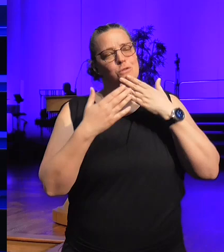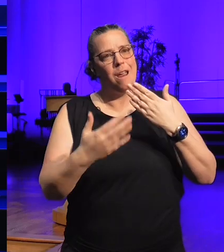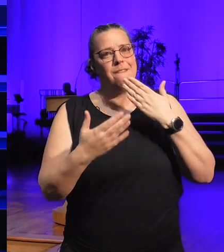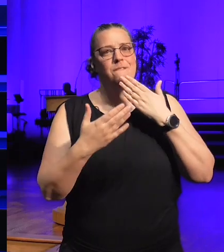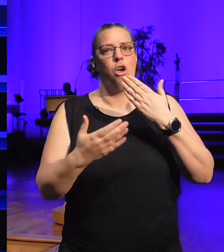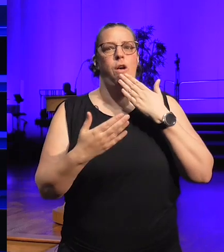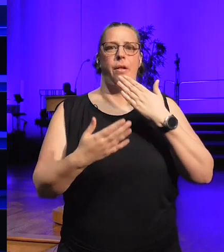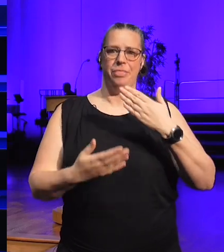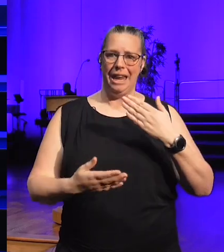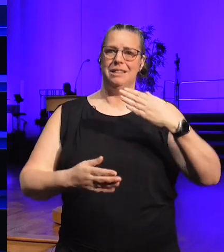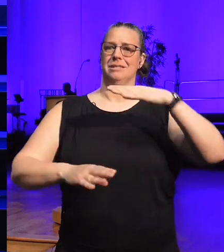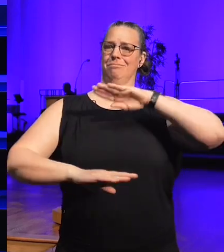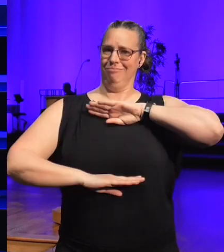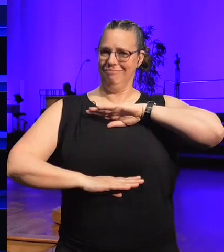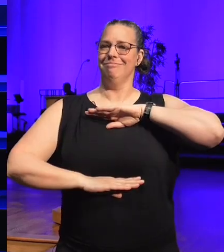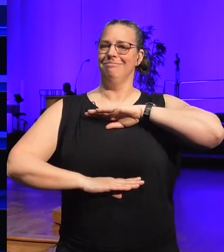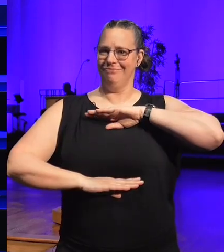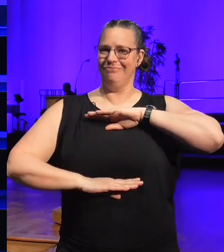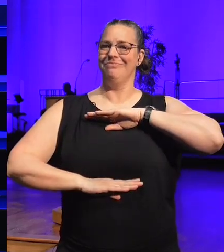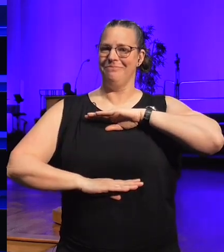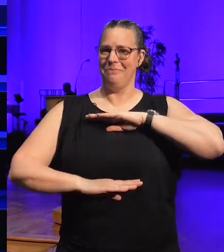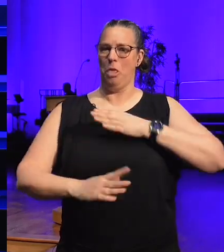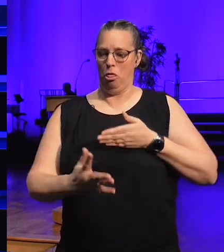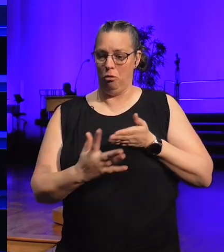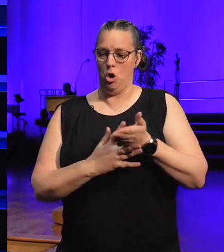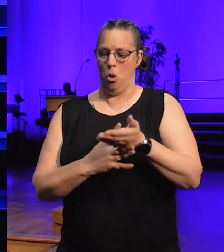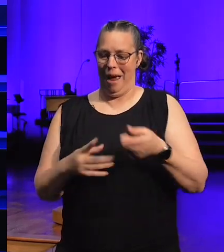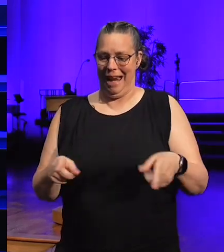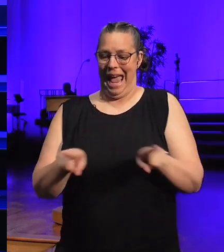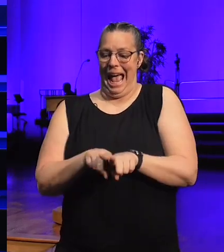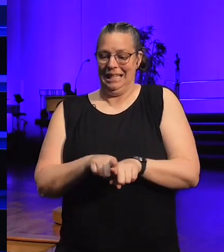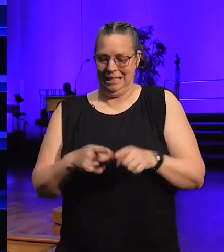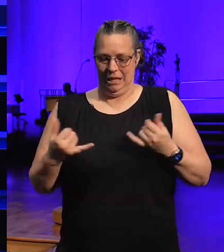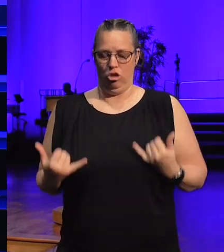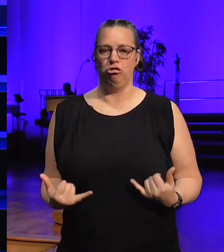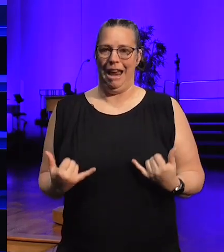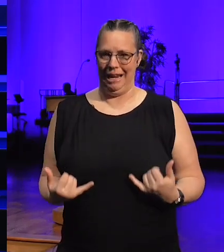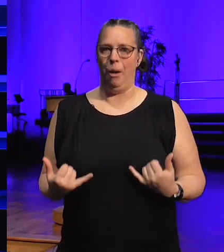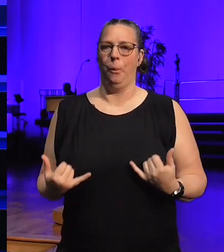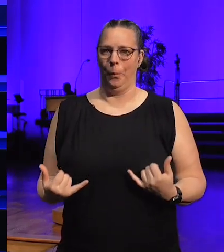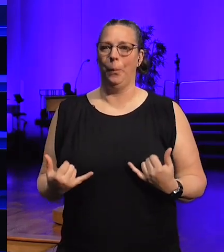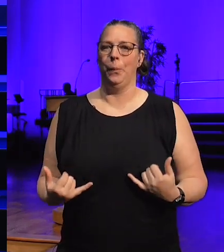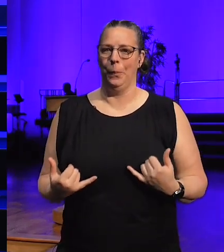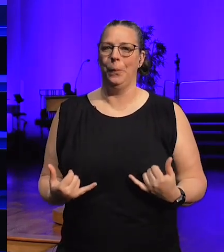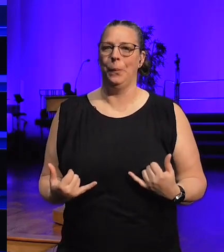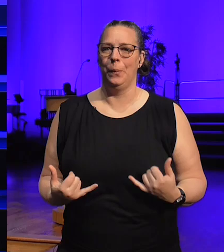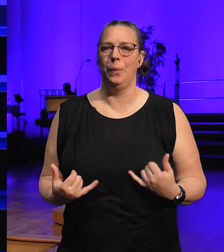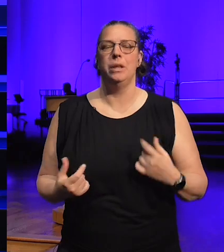is fulfilled in us through us and as us right here and right now and so in loving gratitude